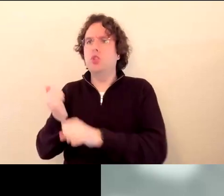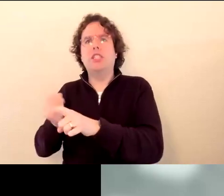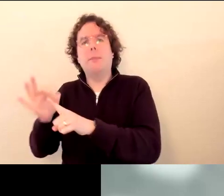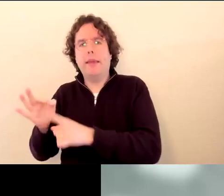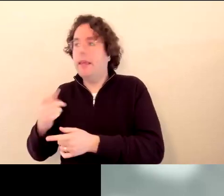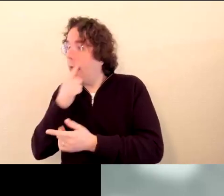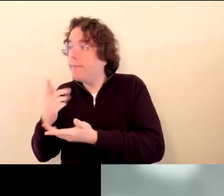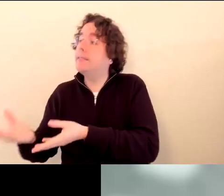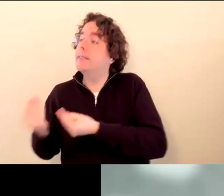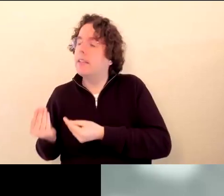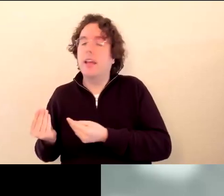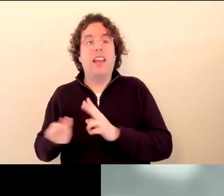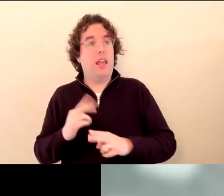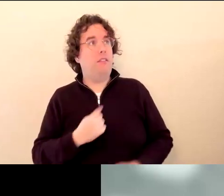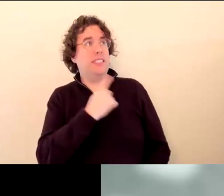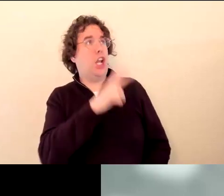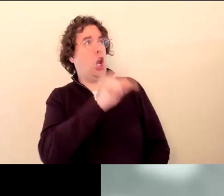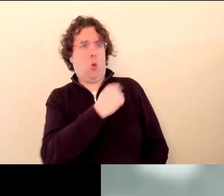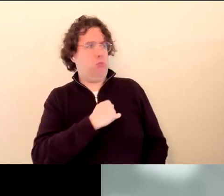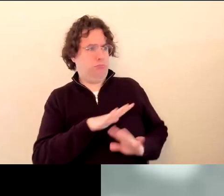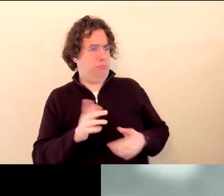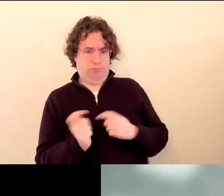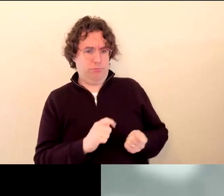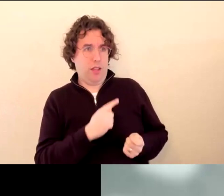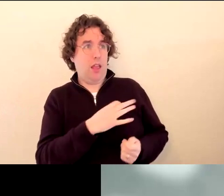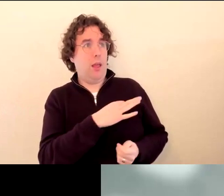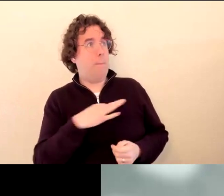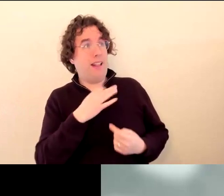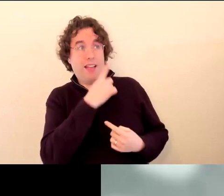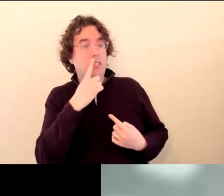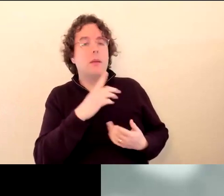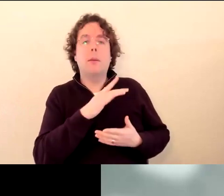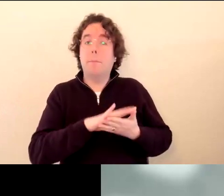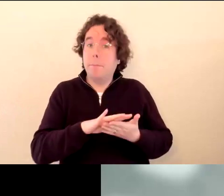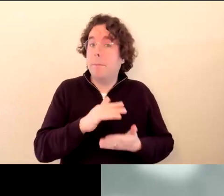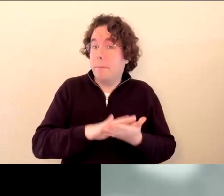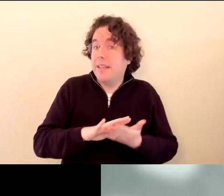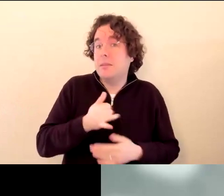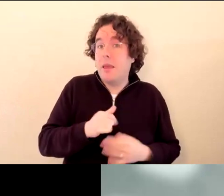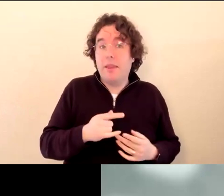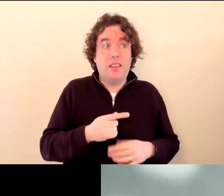"I'm not going to get medical evidence at all," then you may find that you're just waiting a lot longer your support. So if you have evidence,